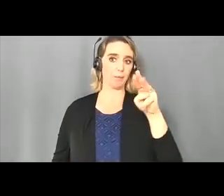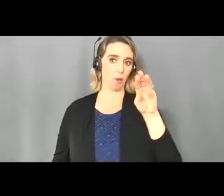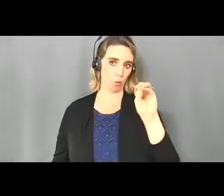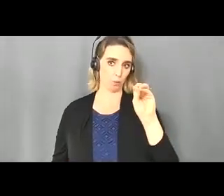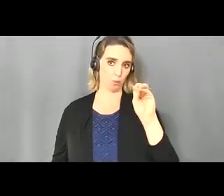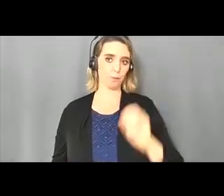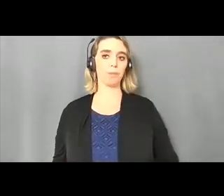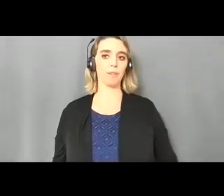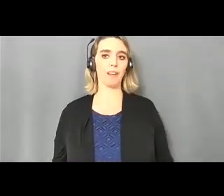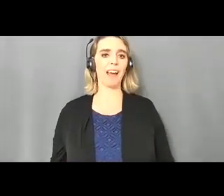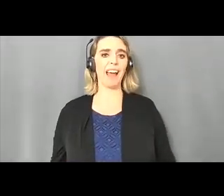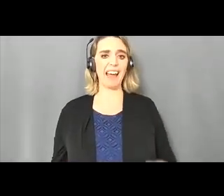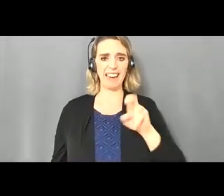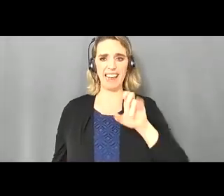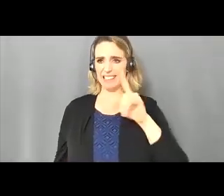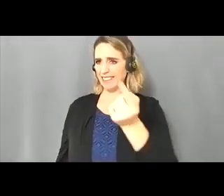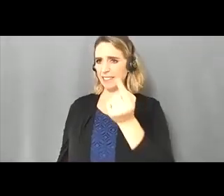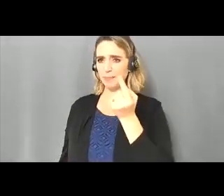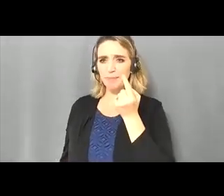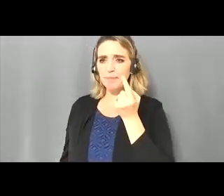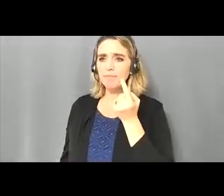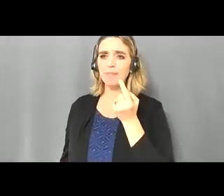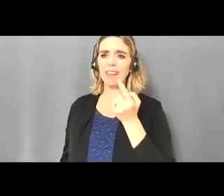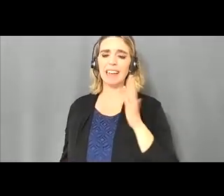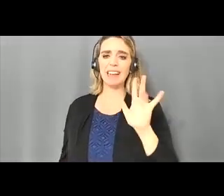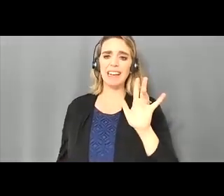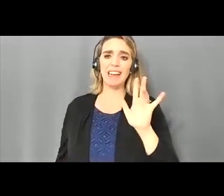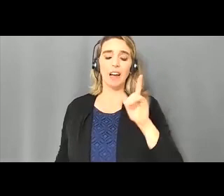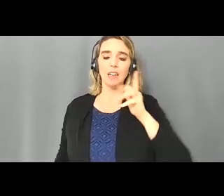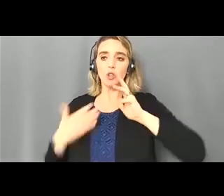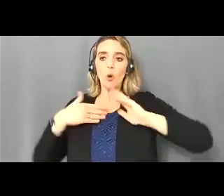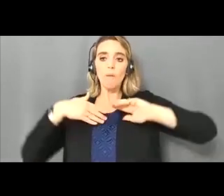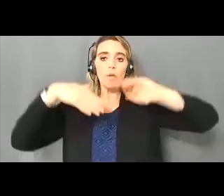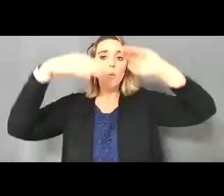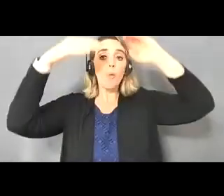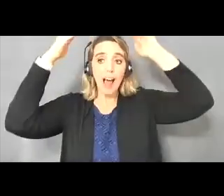And when Nancy came to us, she was overwhelmed with her choices.